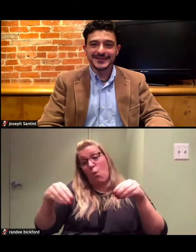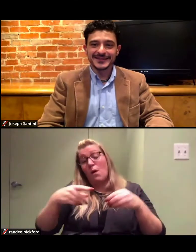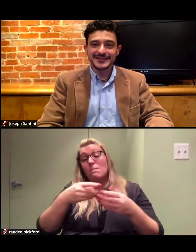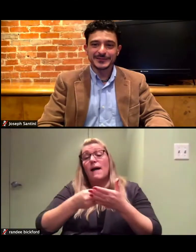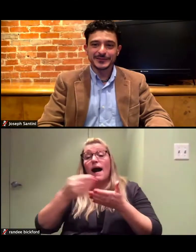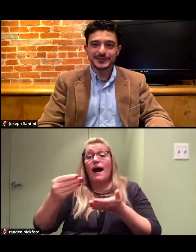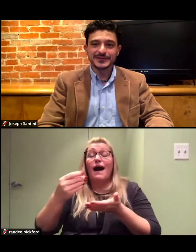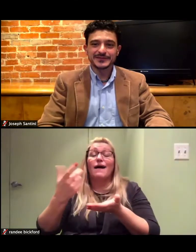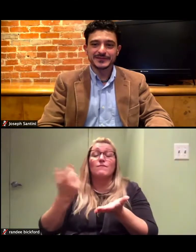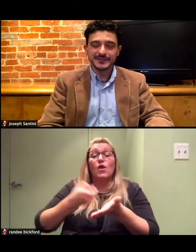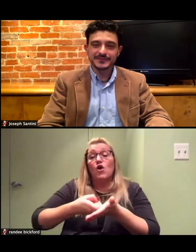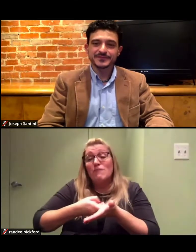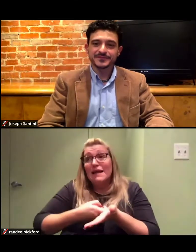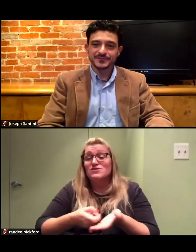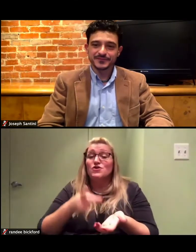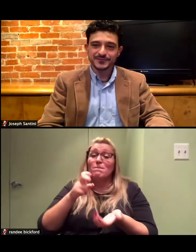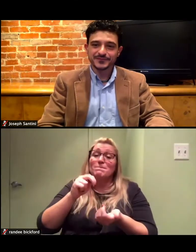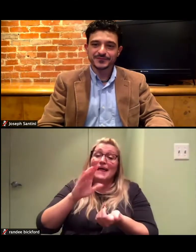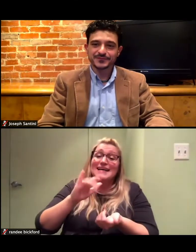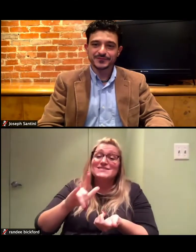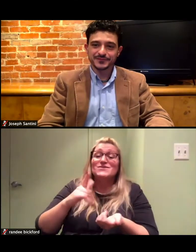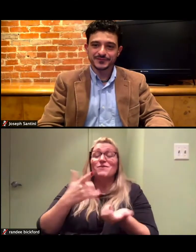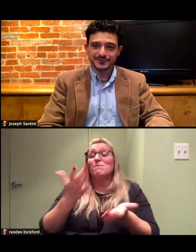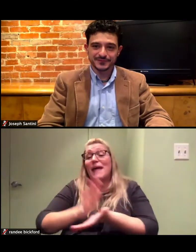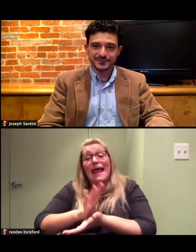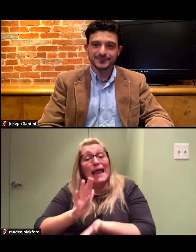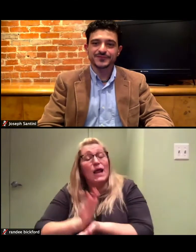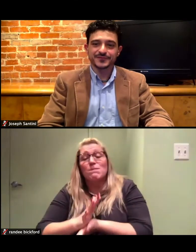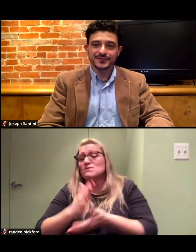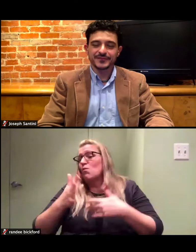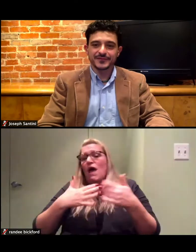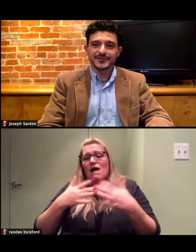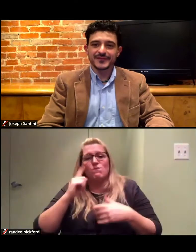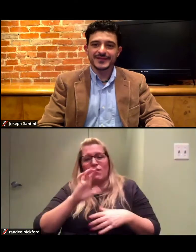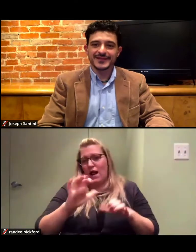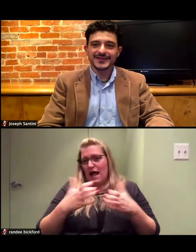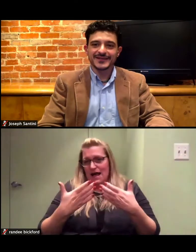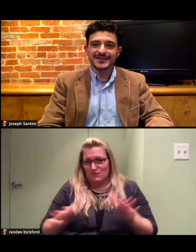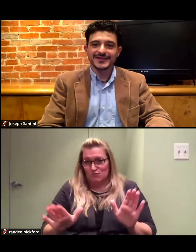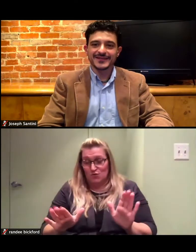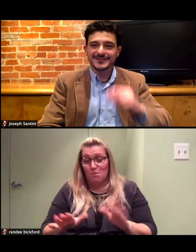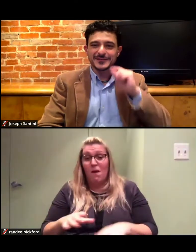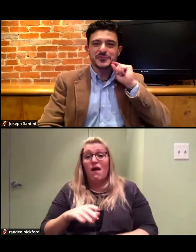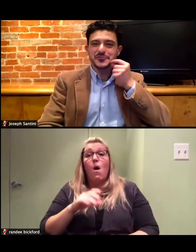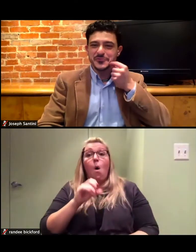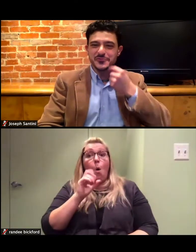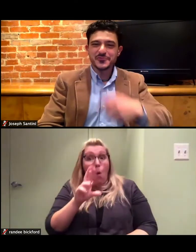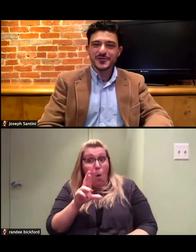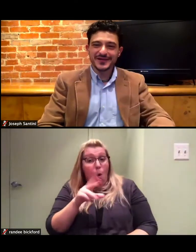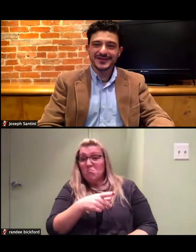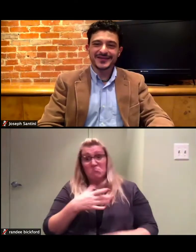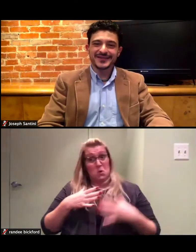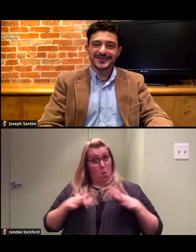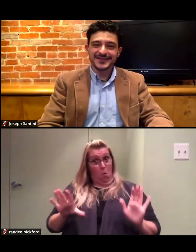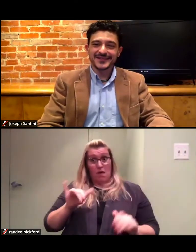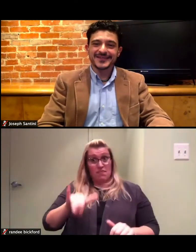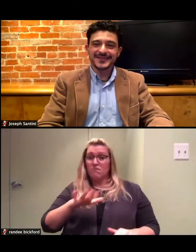And on Friday they would go to the store to buy erasers or pencils or paper or other things that they used in the classroom.